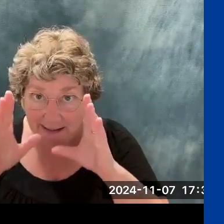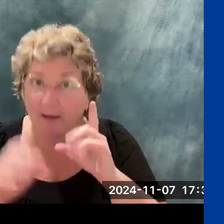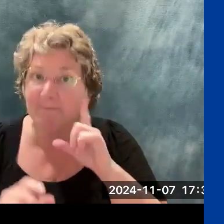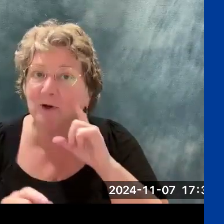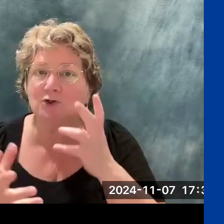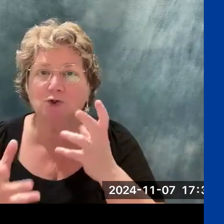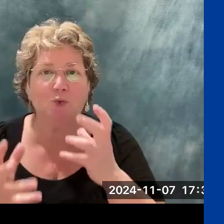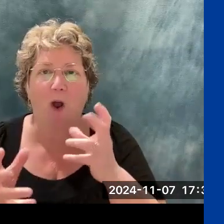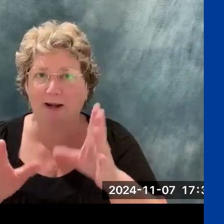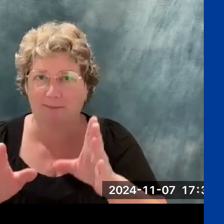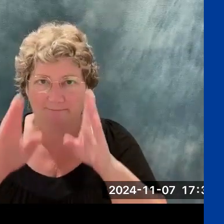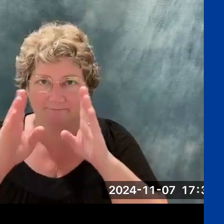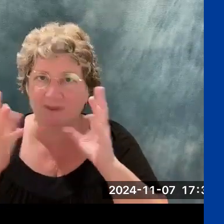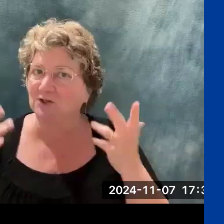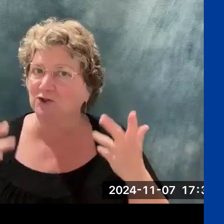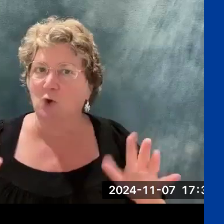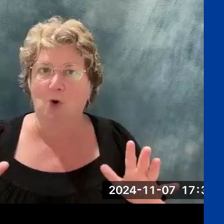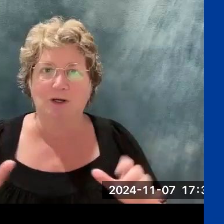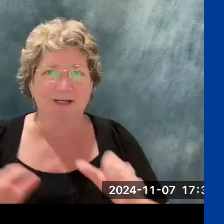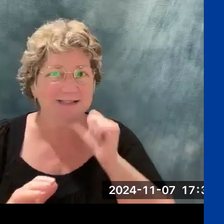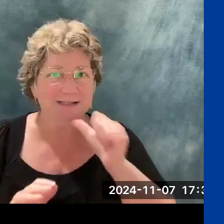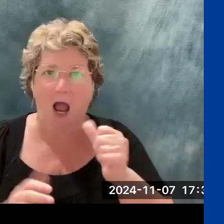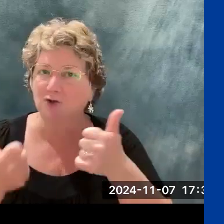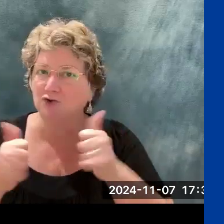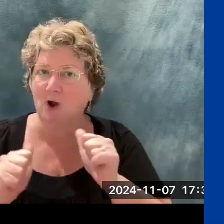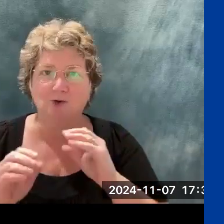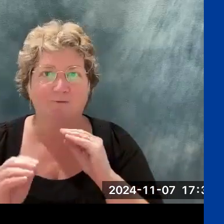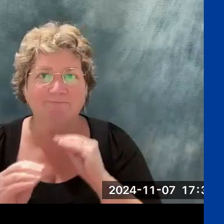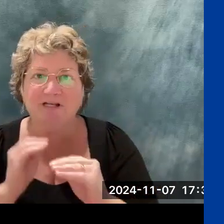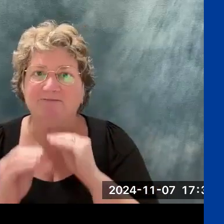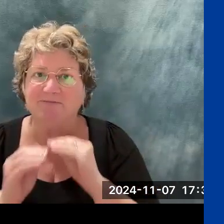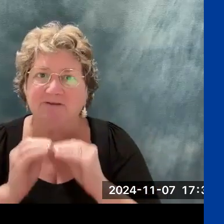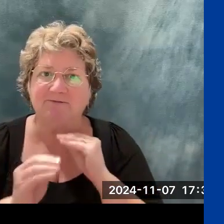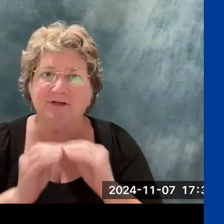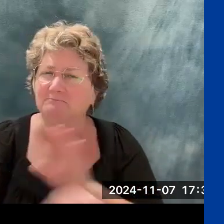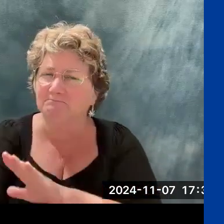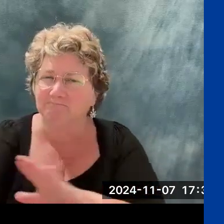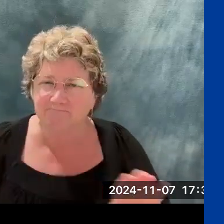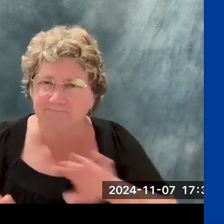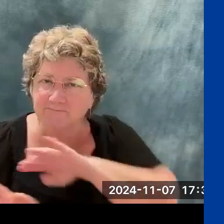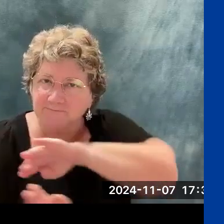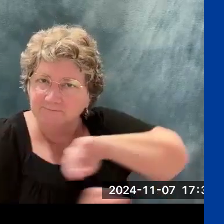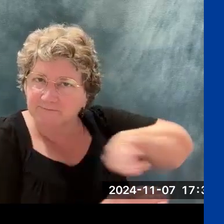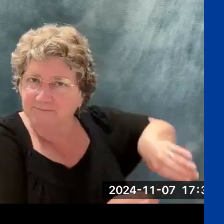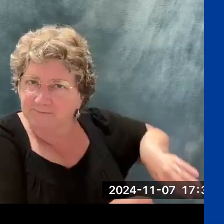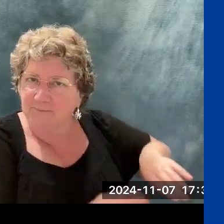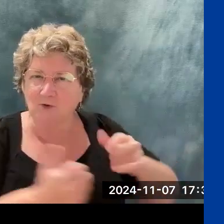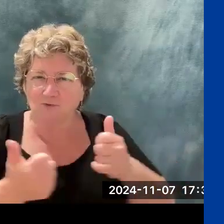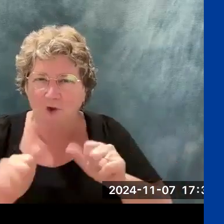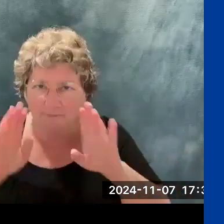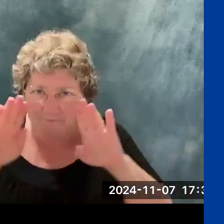and foremost thing is to make sure that we're being present and listening to what they have to say. Ask open-ended questions.